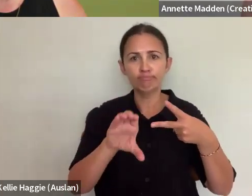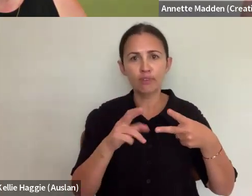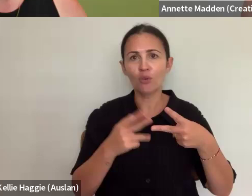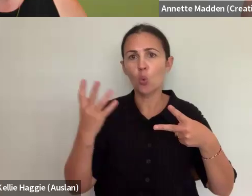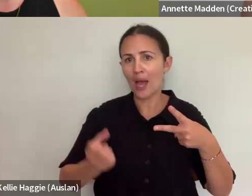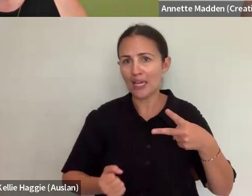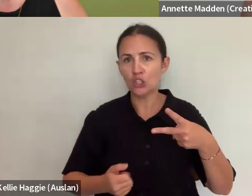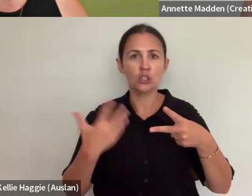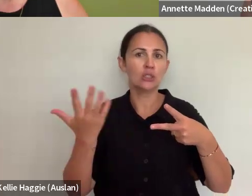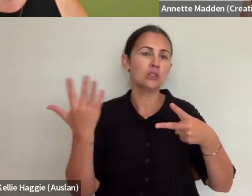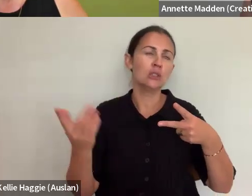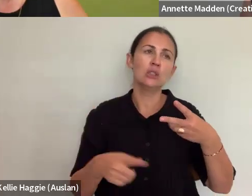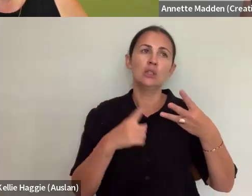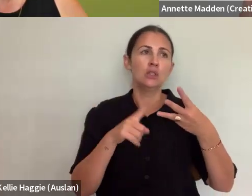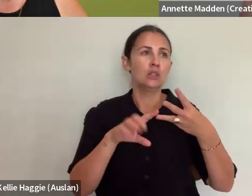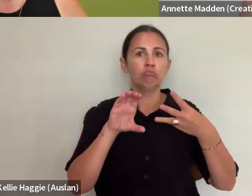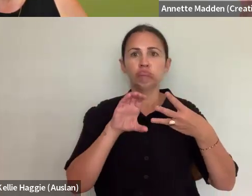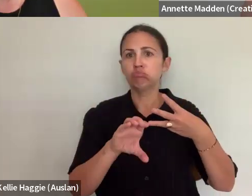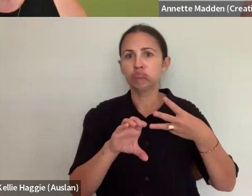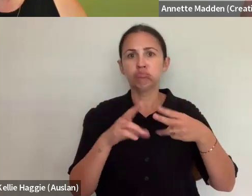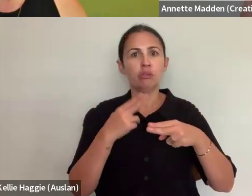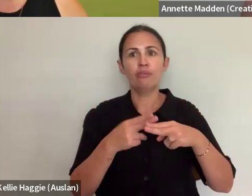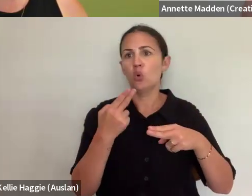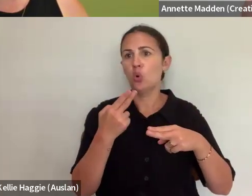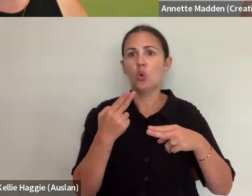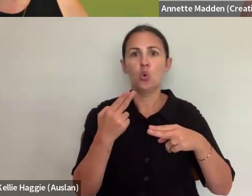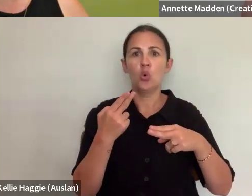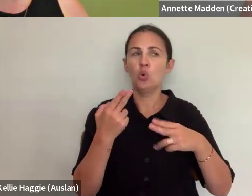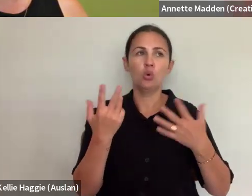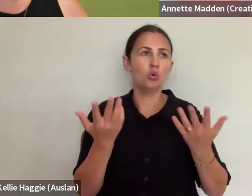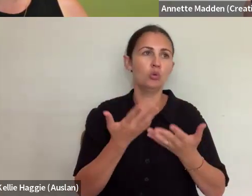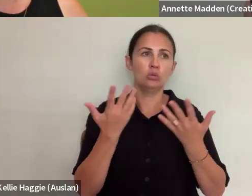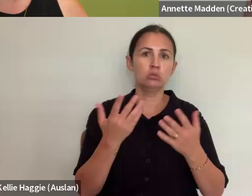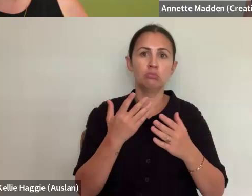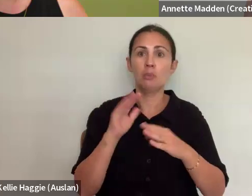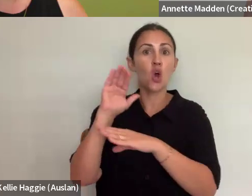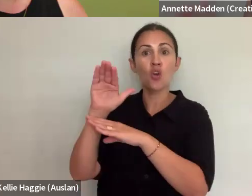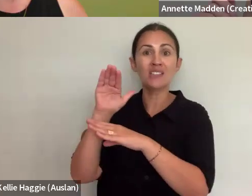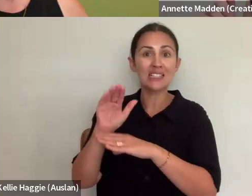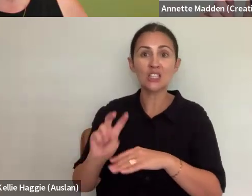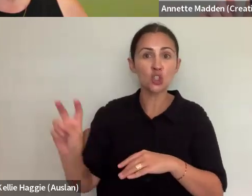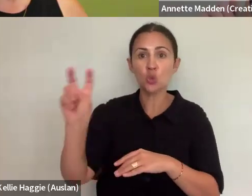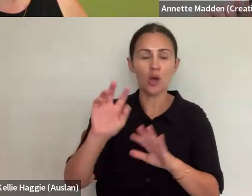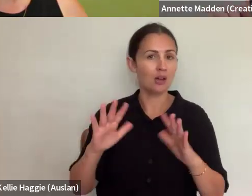will go from creative Australia, it's really that overarching picture . So if the activity is